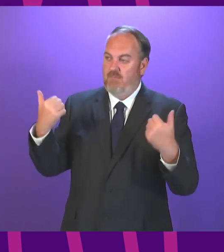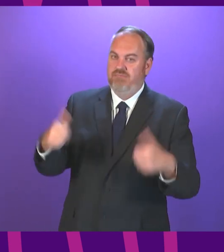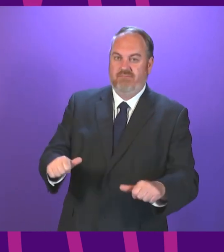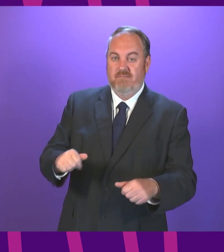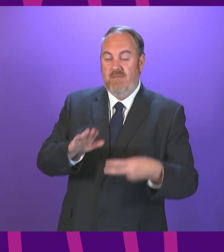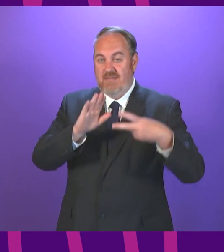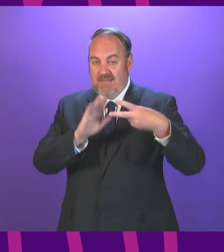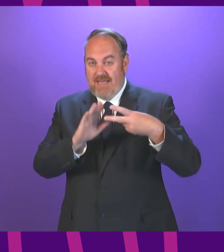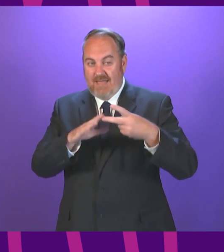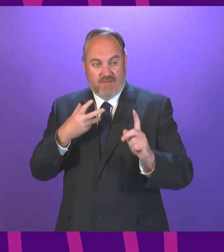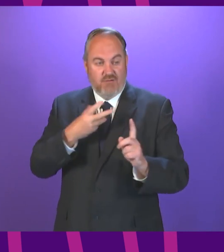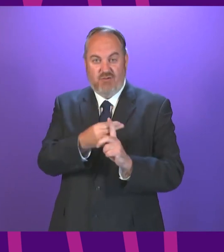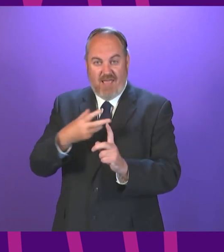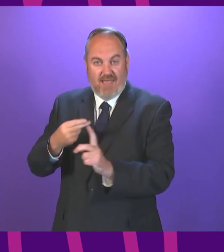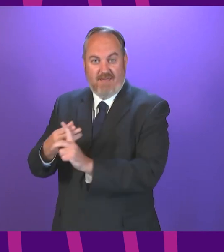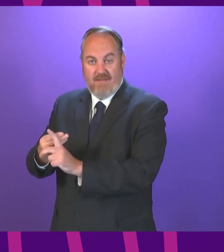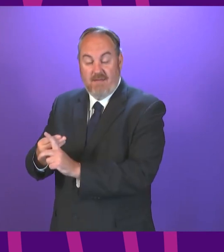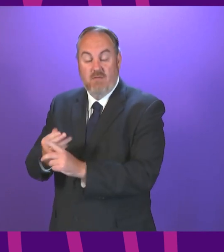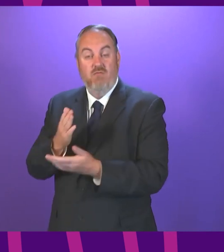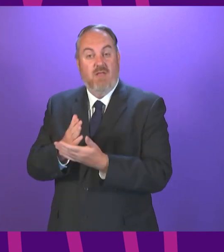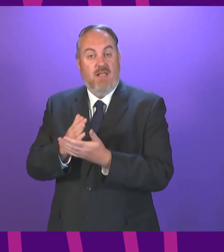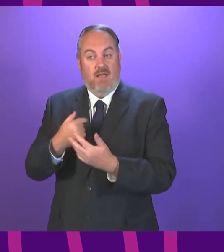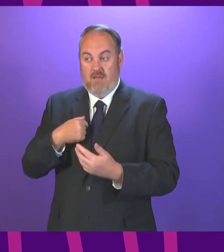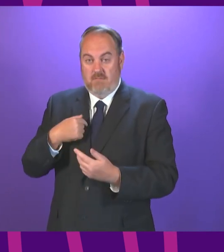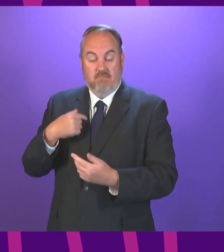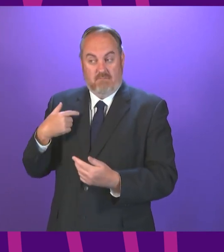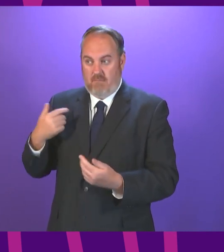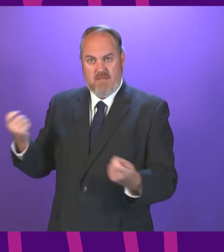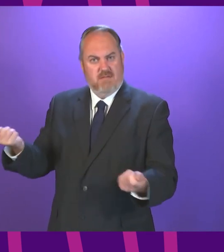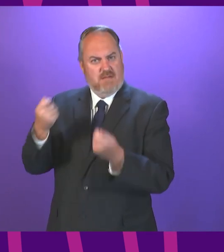The continued success of the vaccination programme continues to give real hope.